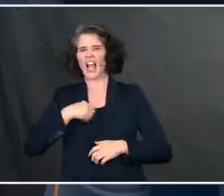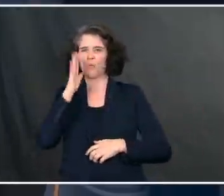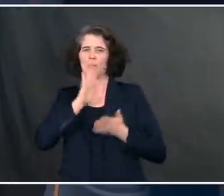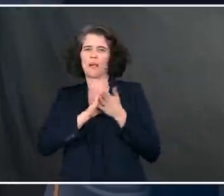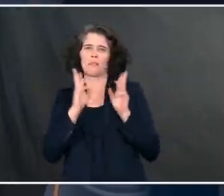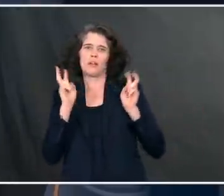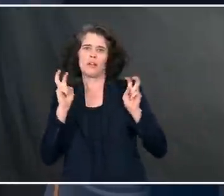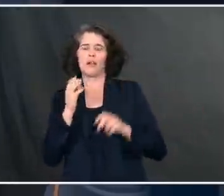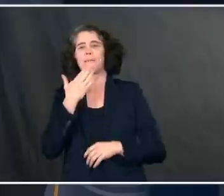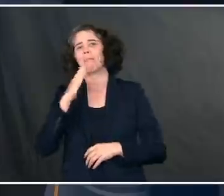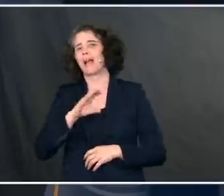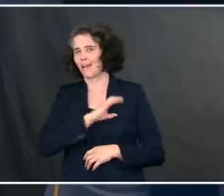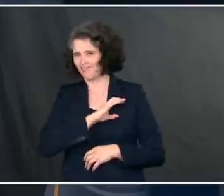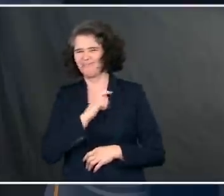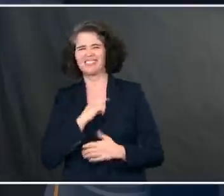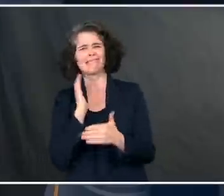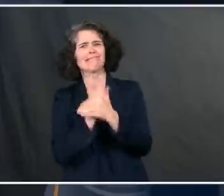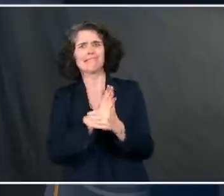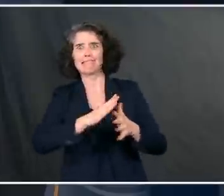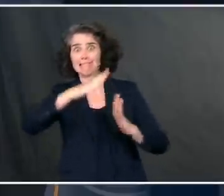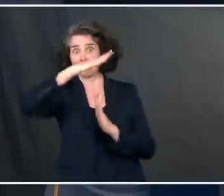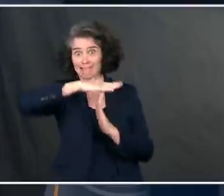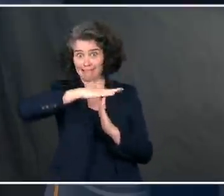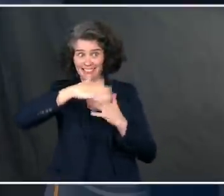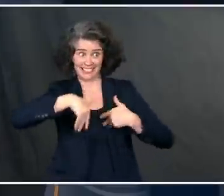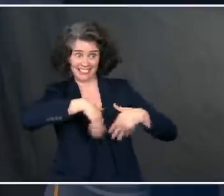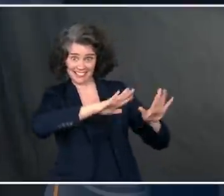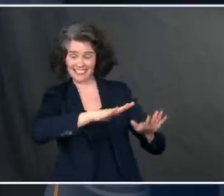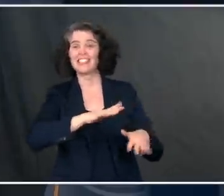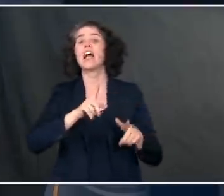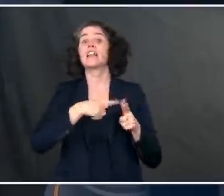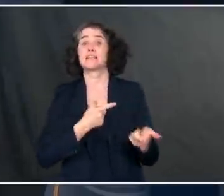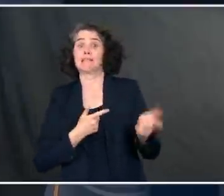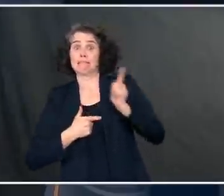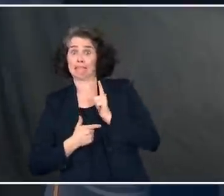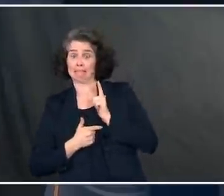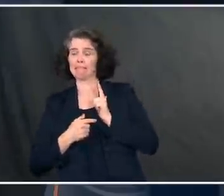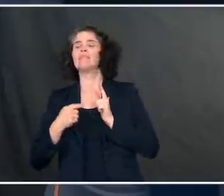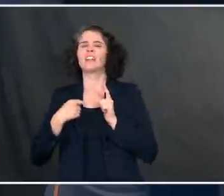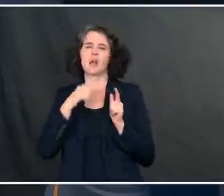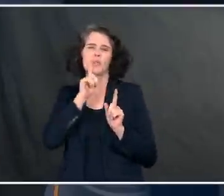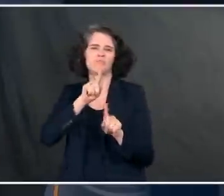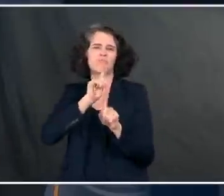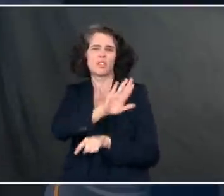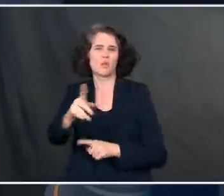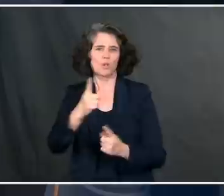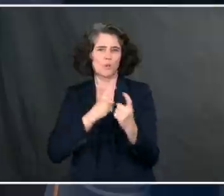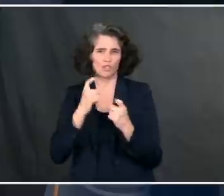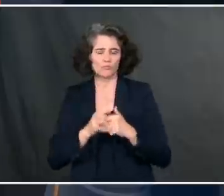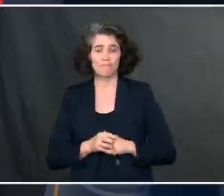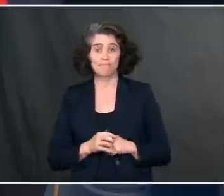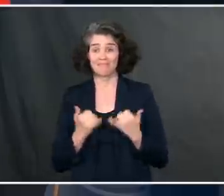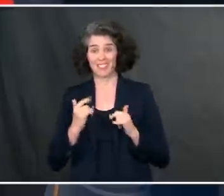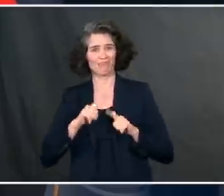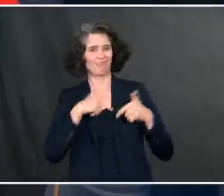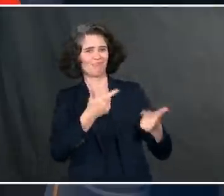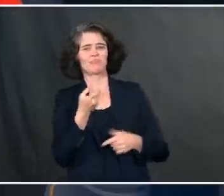And then I will do a topper, and I'll answer a bunch of your questions as well. So, there's lots to come after this. With that, I will turn it over to Dr. Fauci.